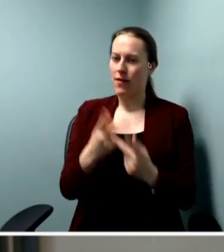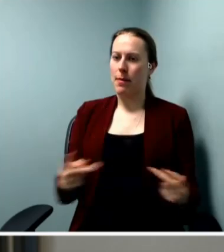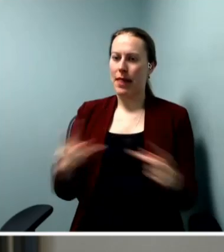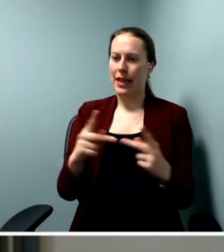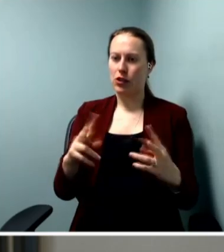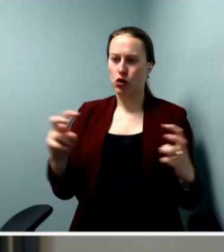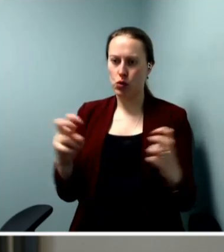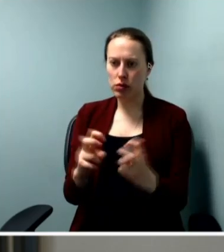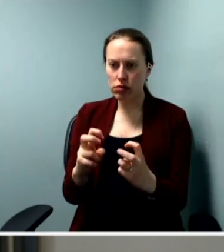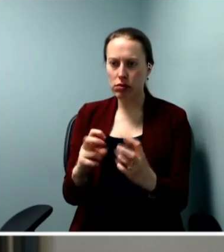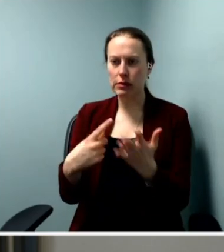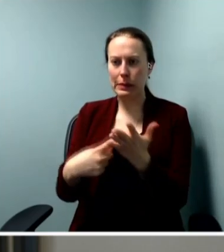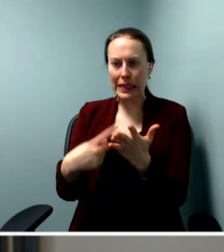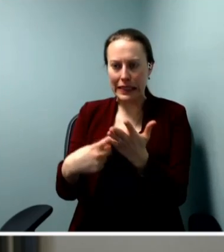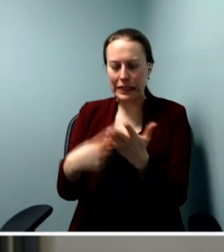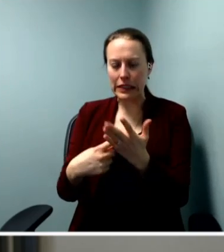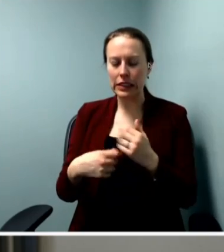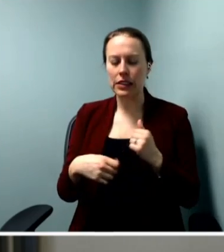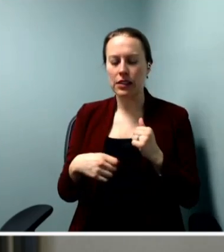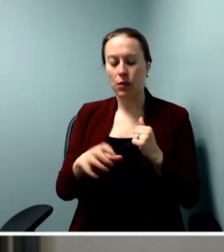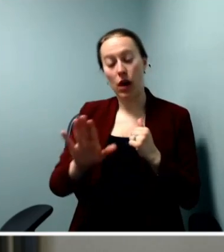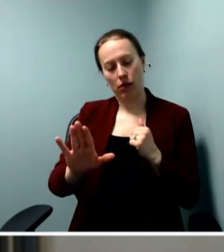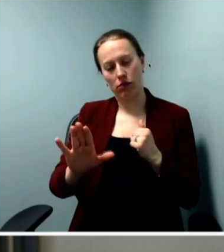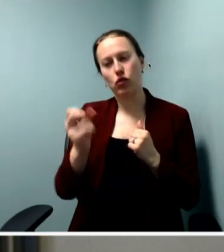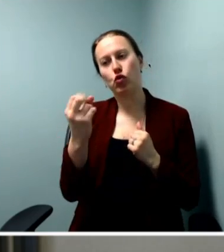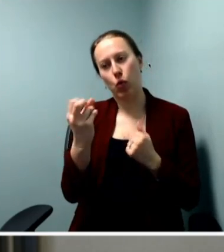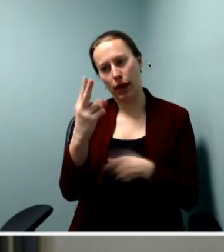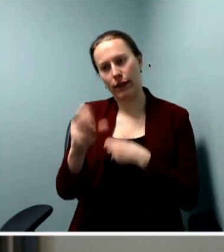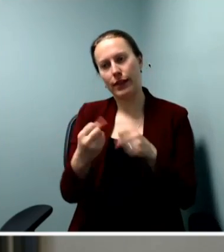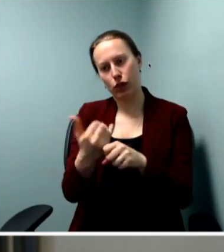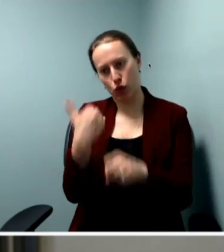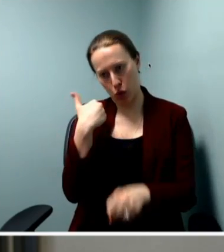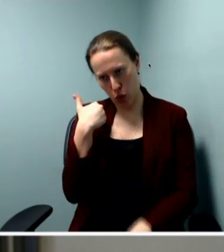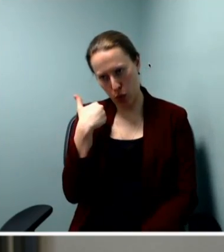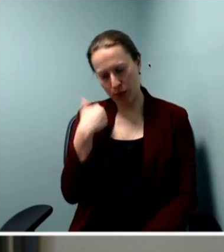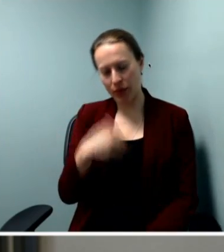Actually it was 12 years ago. A couple years ago I started this project